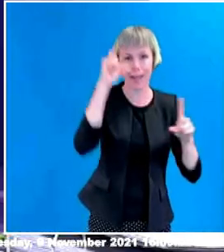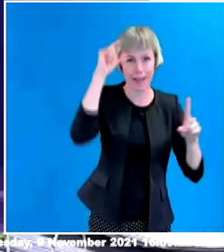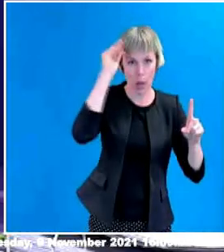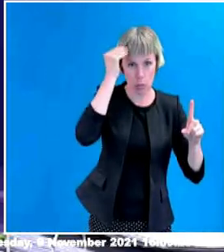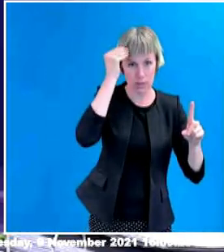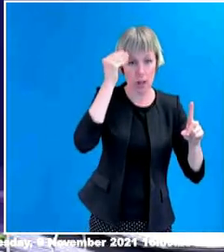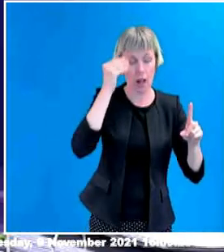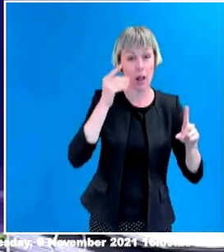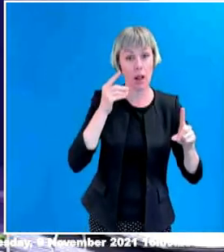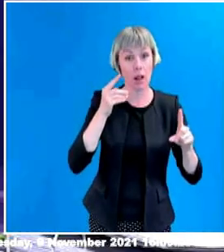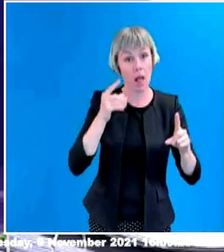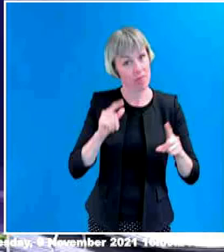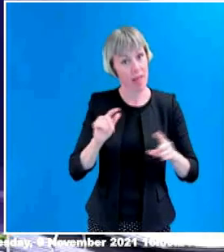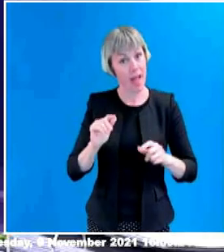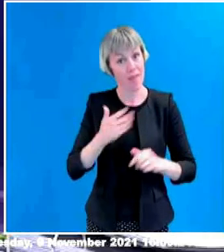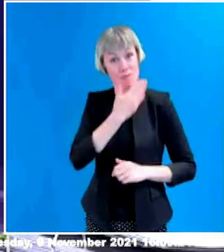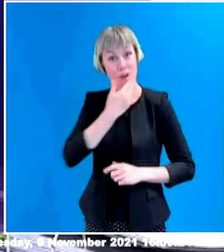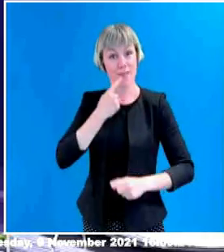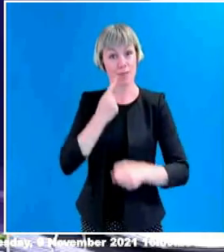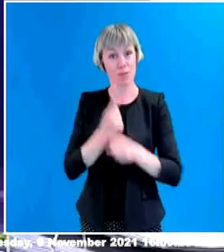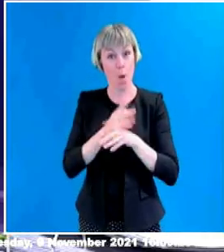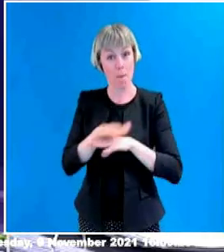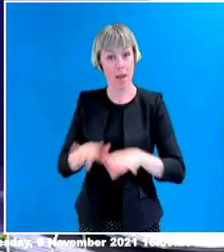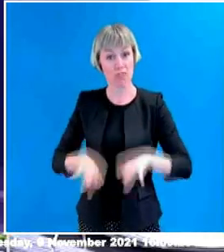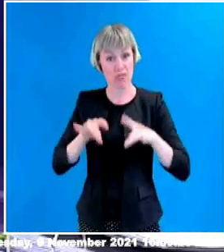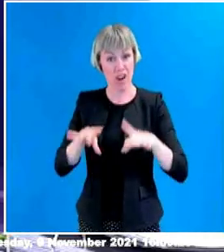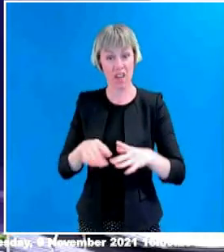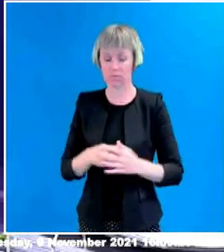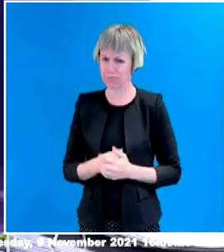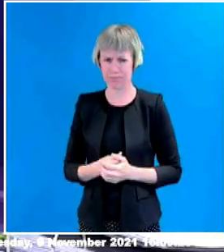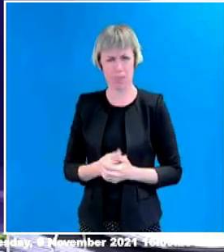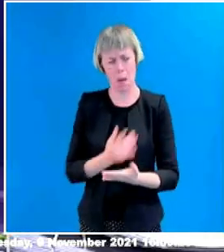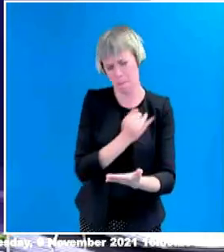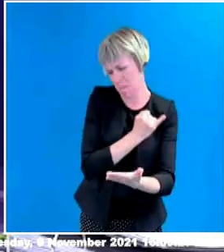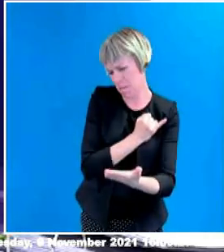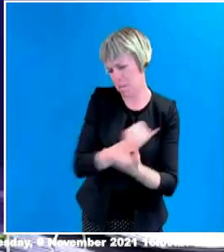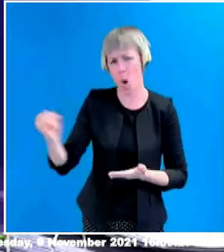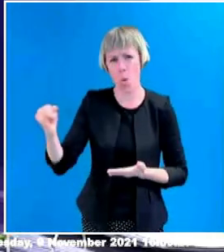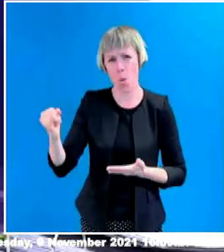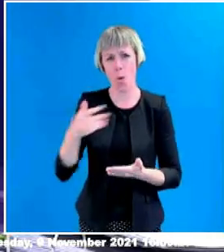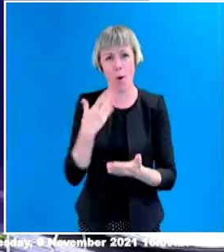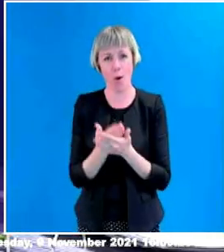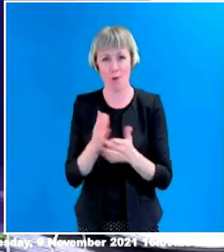performed, and even the Committee's concluding remarks are still pretty